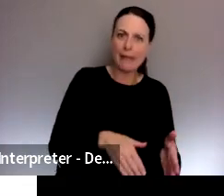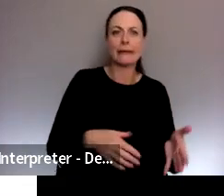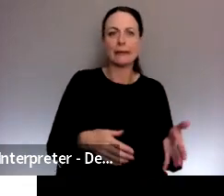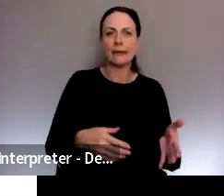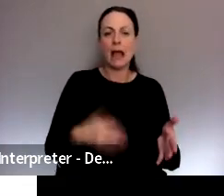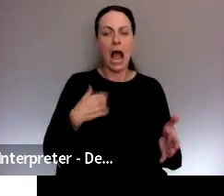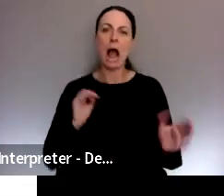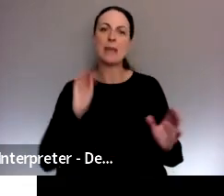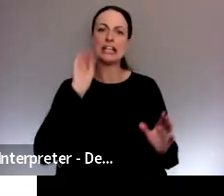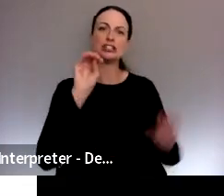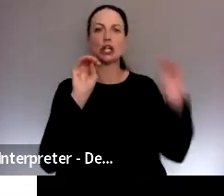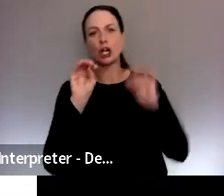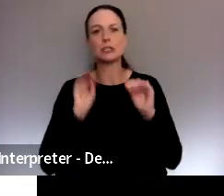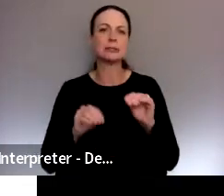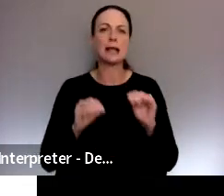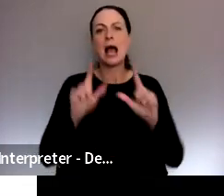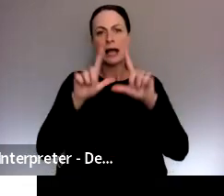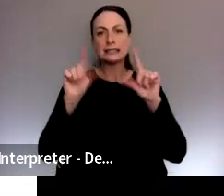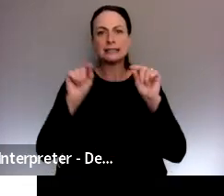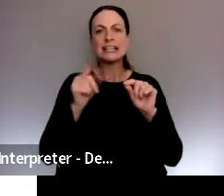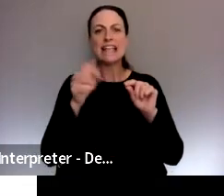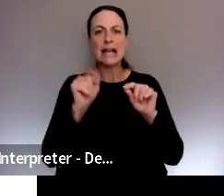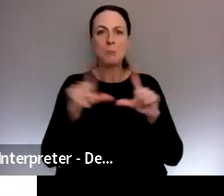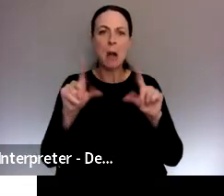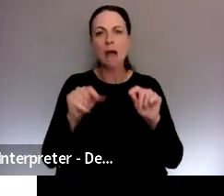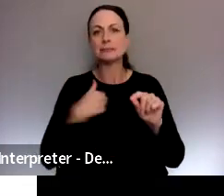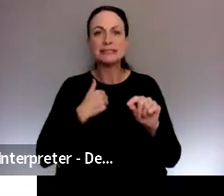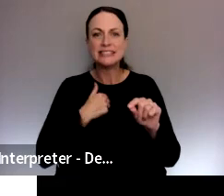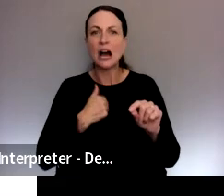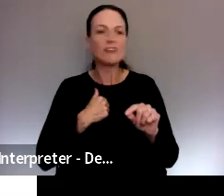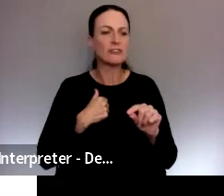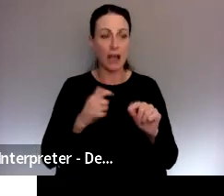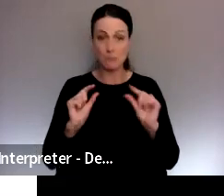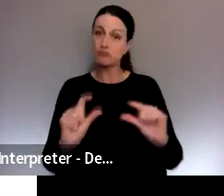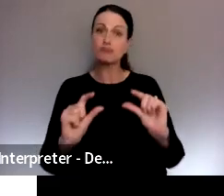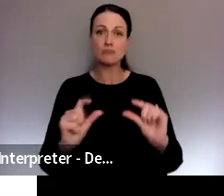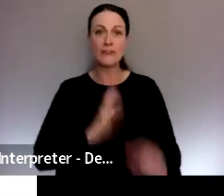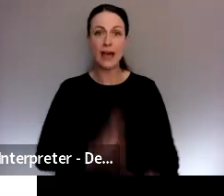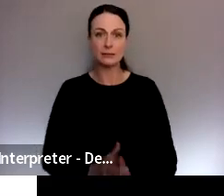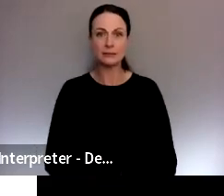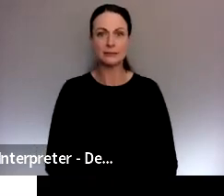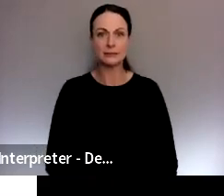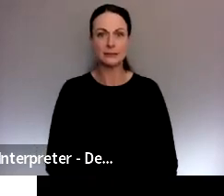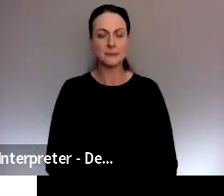I'm going to insert a text box," and so that's what they do,